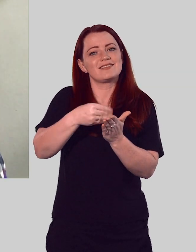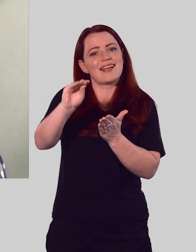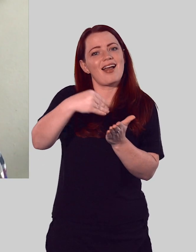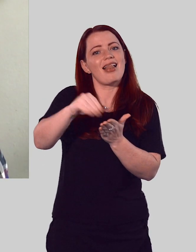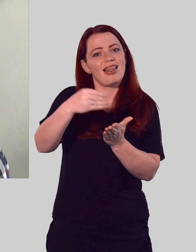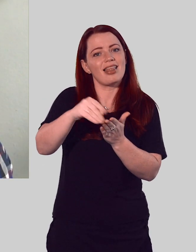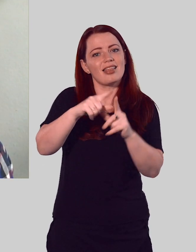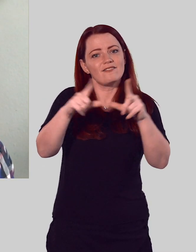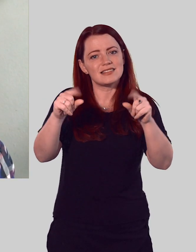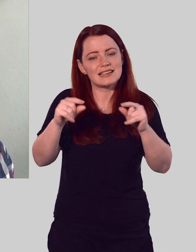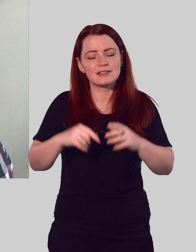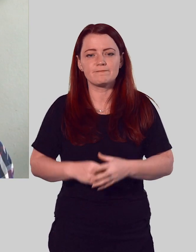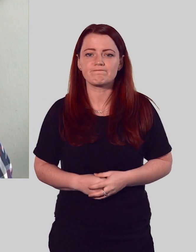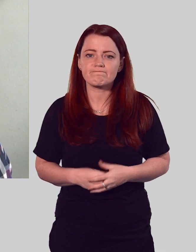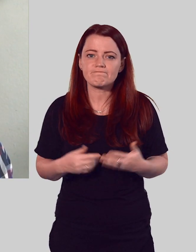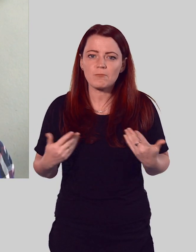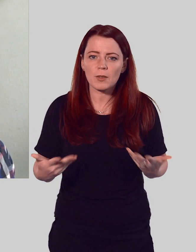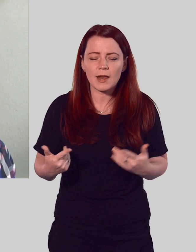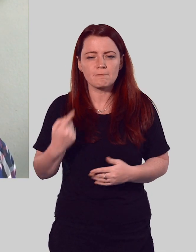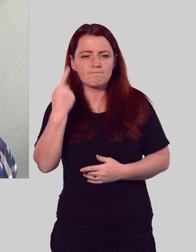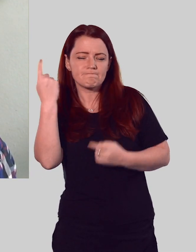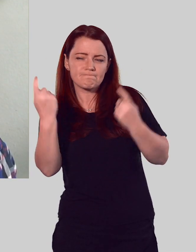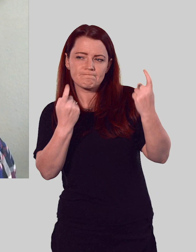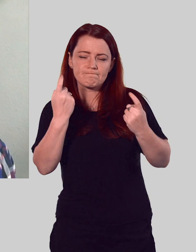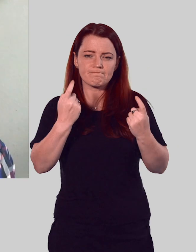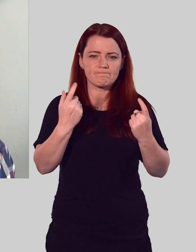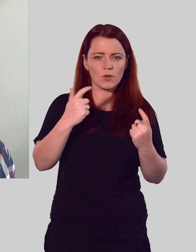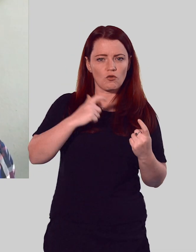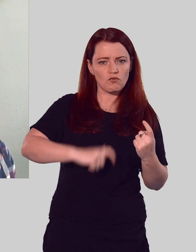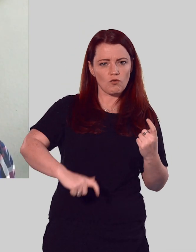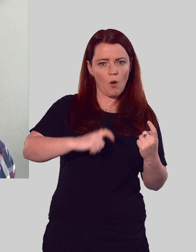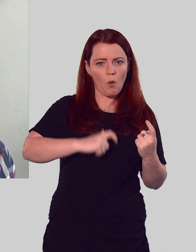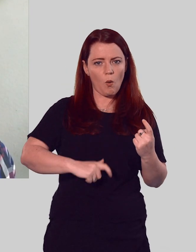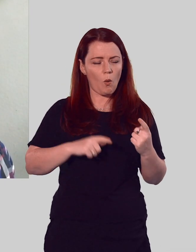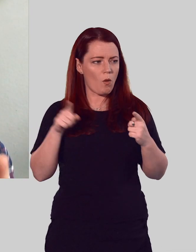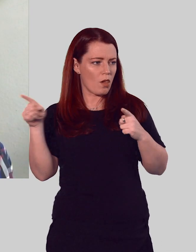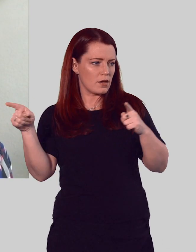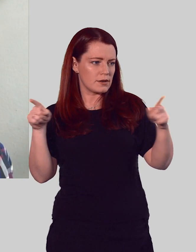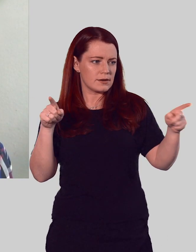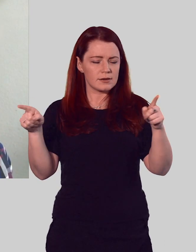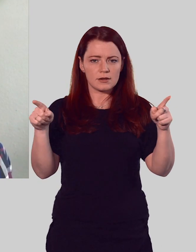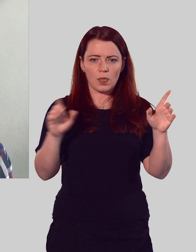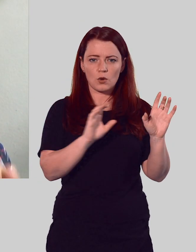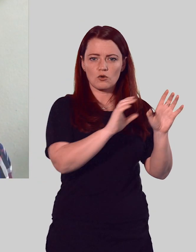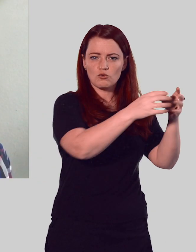So I was looking then for a role that groups of that size of around 25 could play